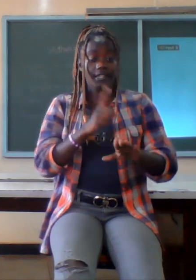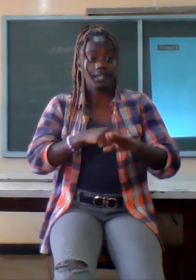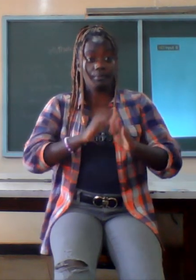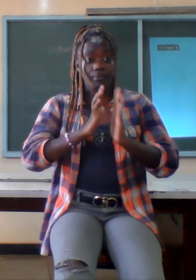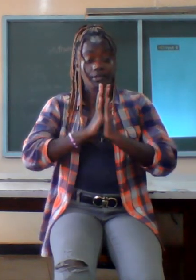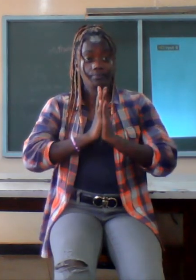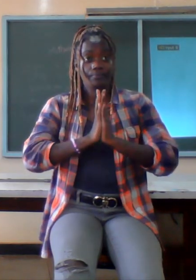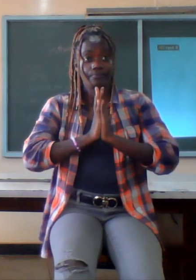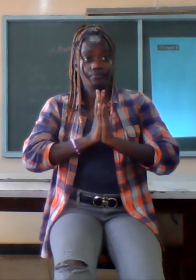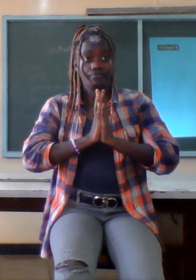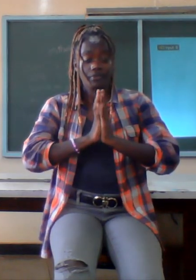love ambitions